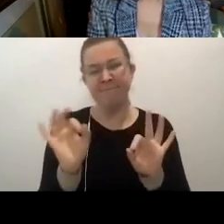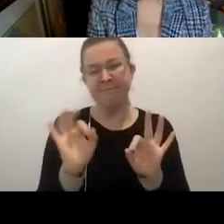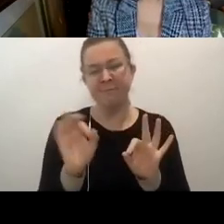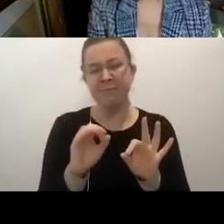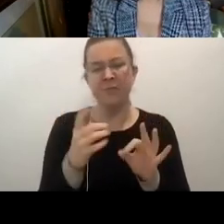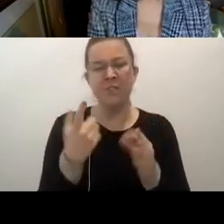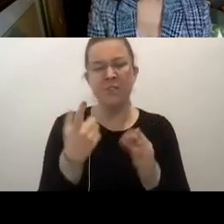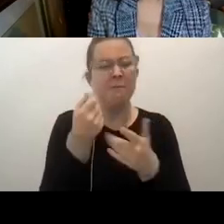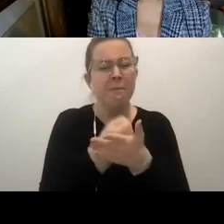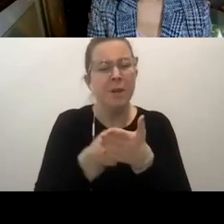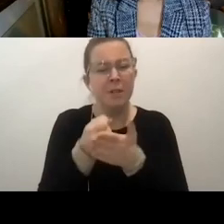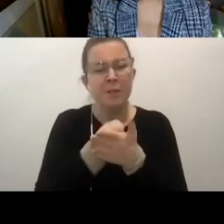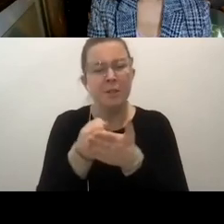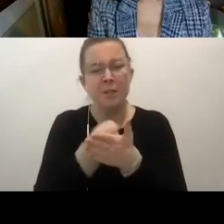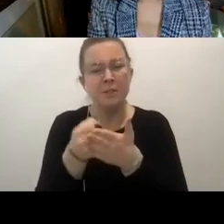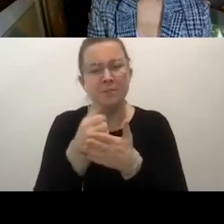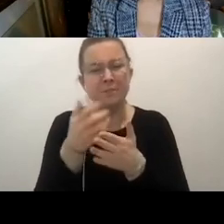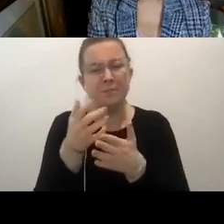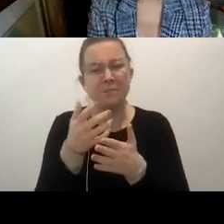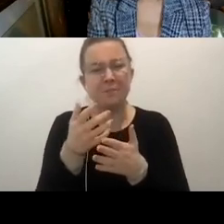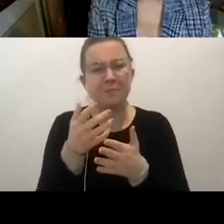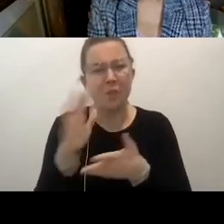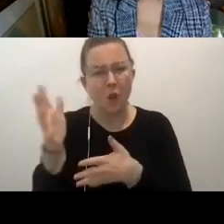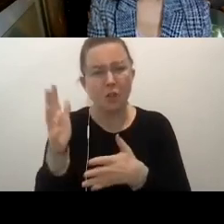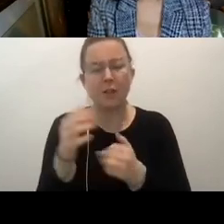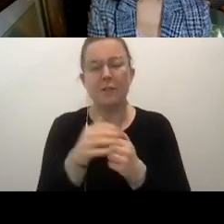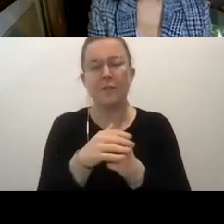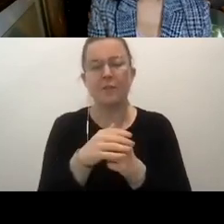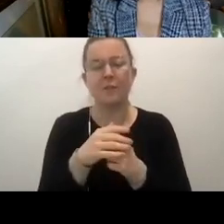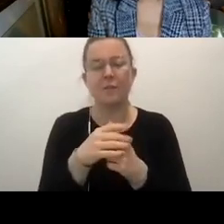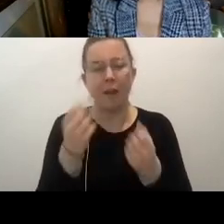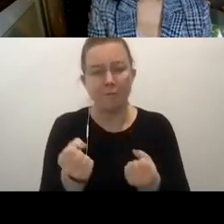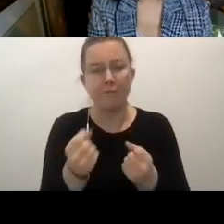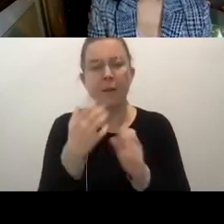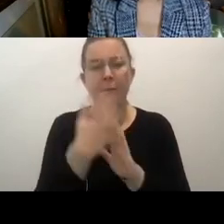Auslan shows compassion and understanding.